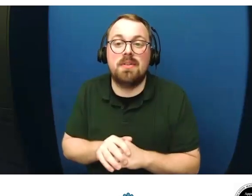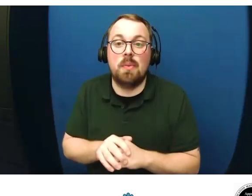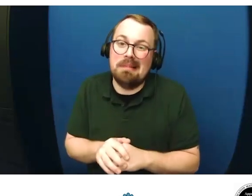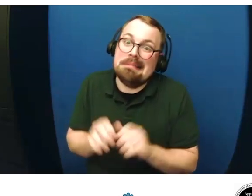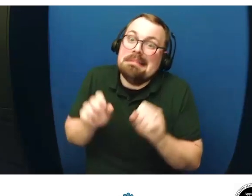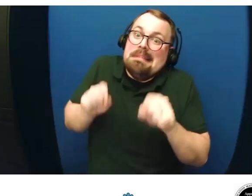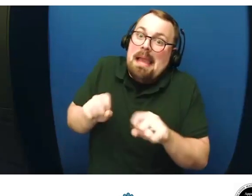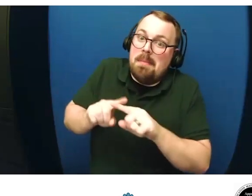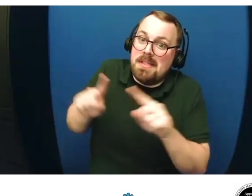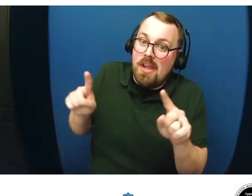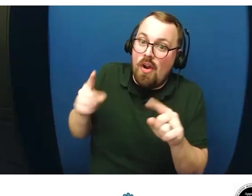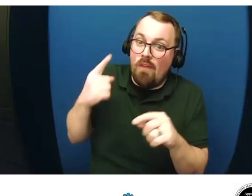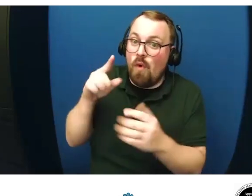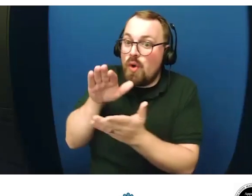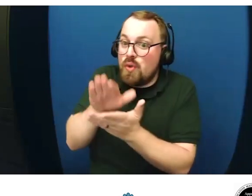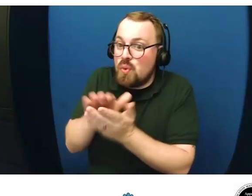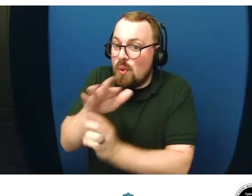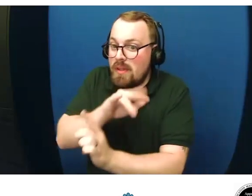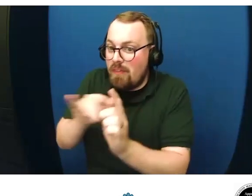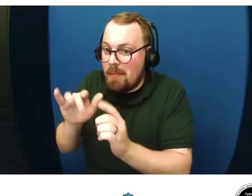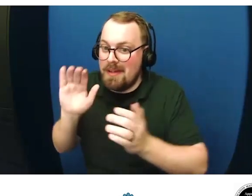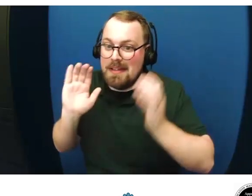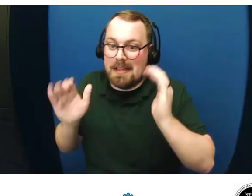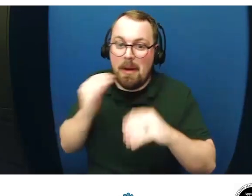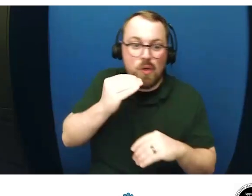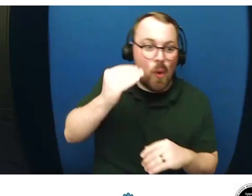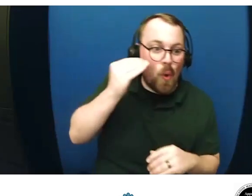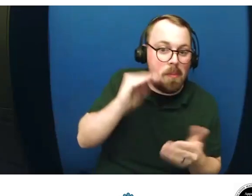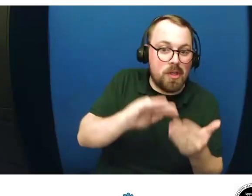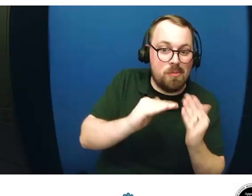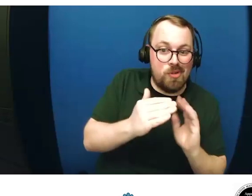different in the school setting versus in the home and community setting.